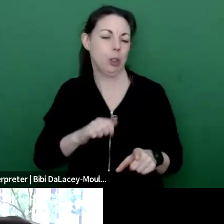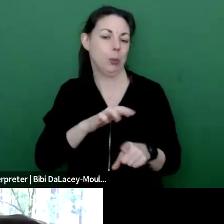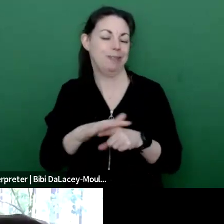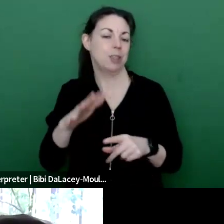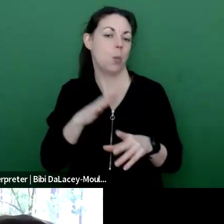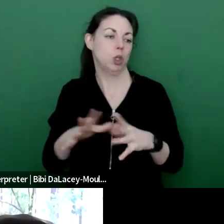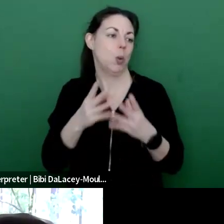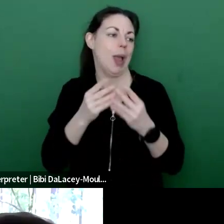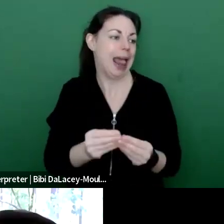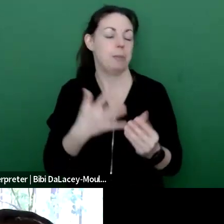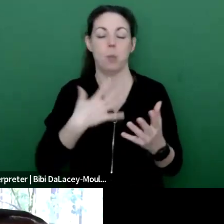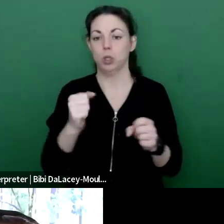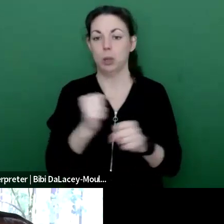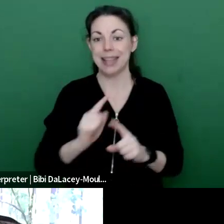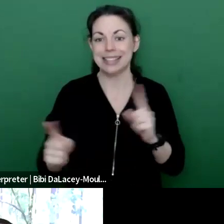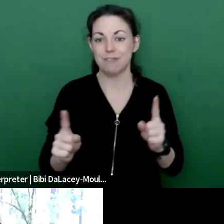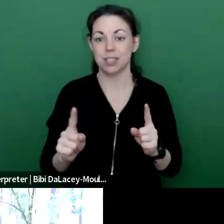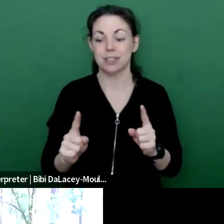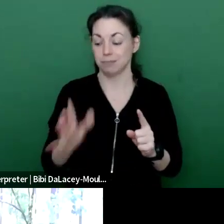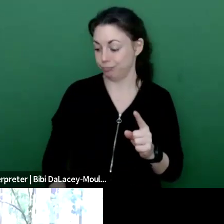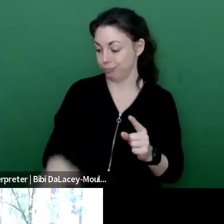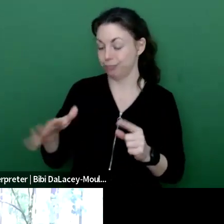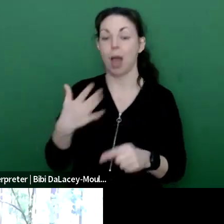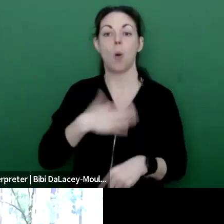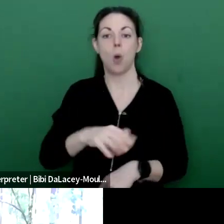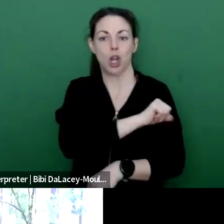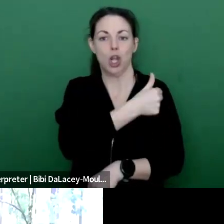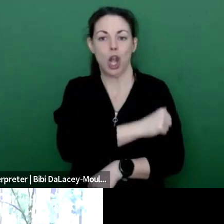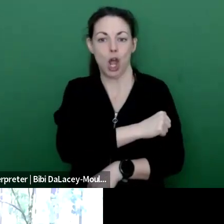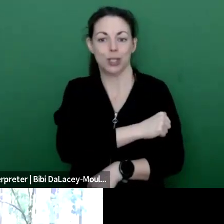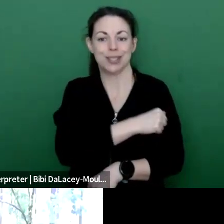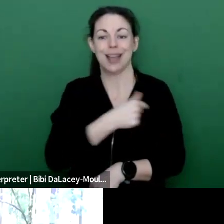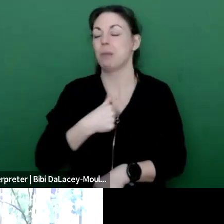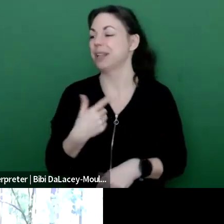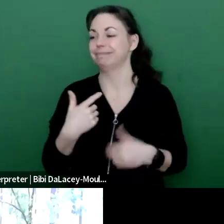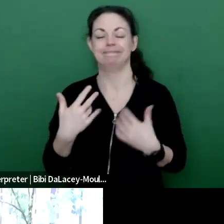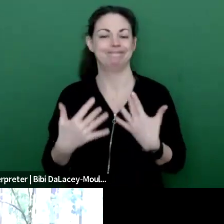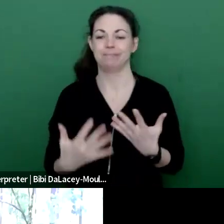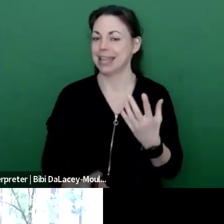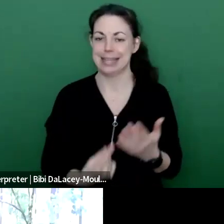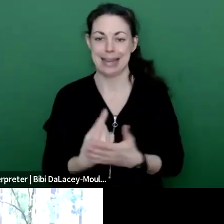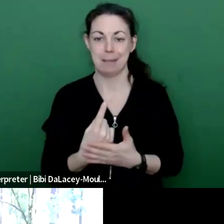that never materialized. But I knew that I wanted to make sure when I got up every day I was making a difference to somebody.